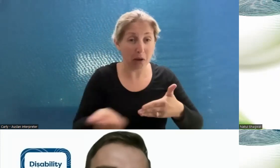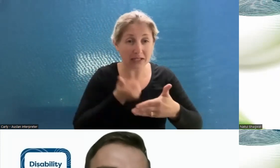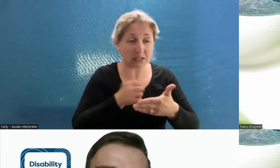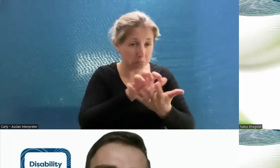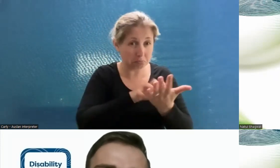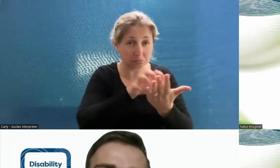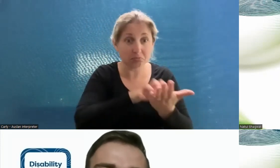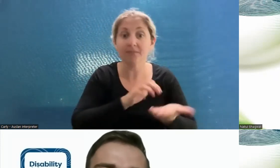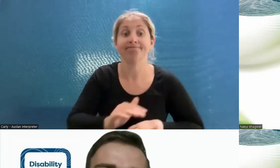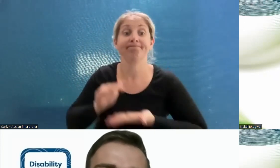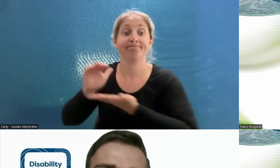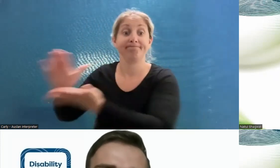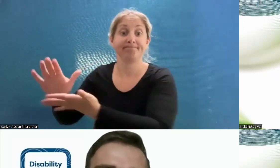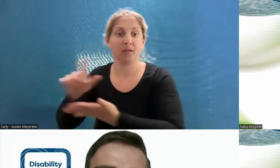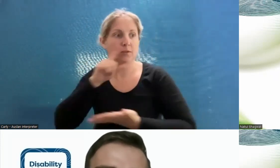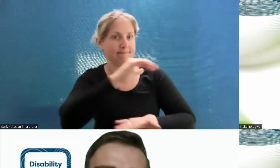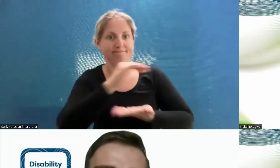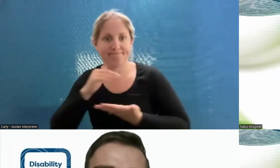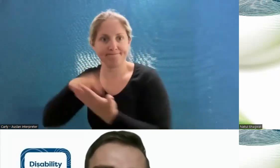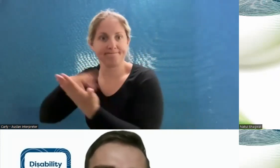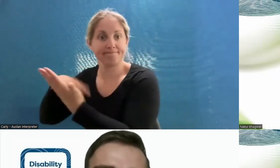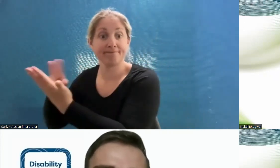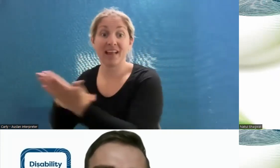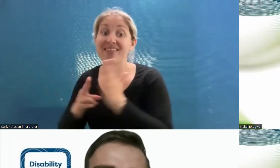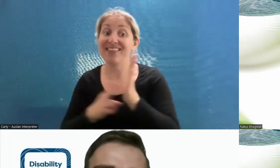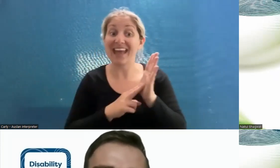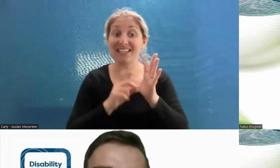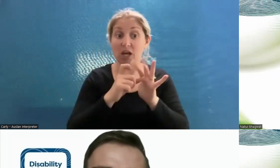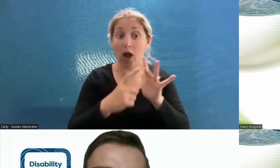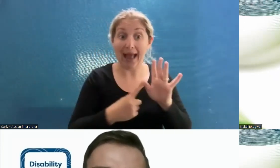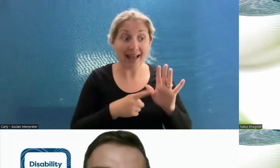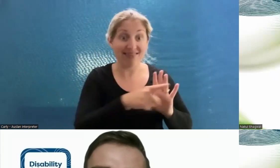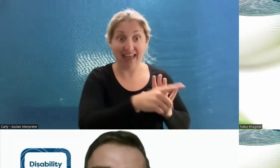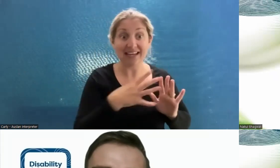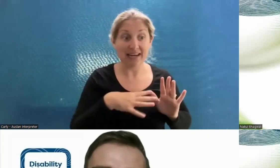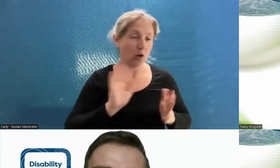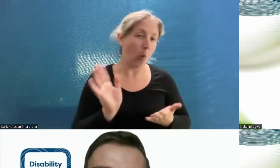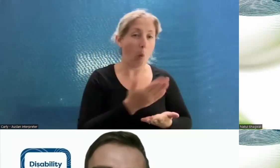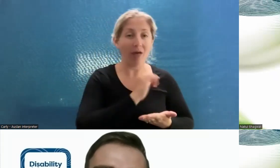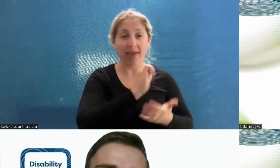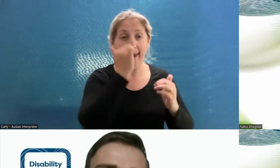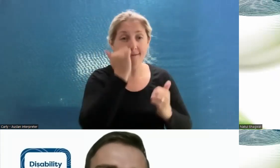The NDIA's gathered all their evidence that they think they'll need and that information